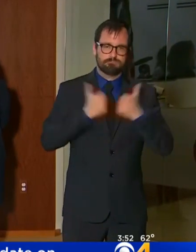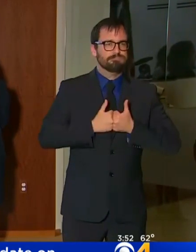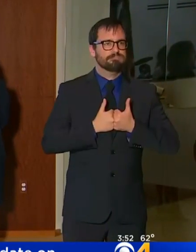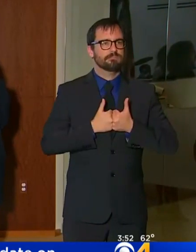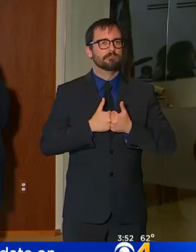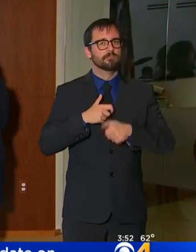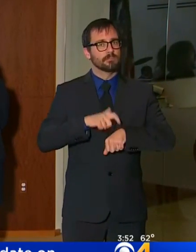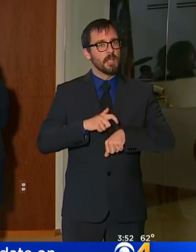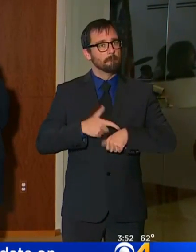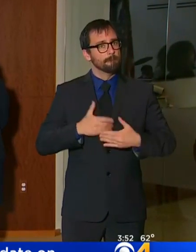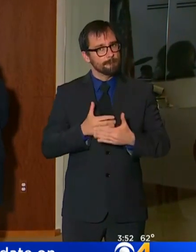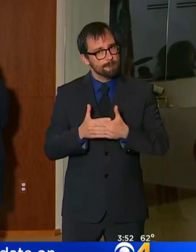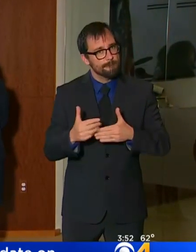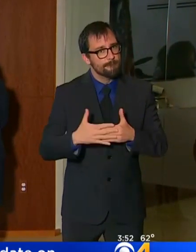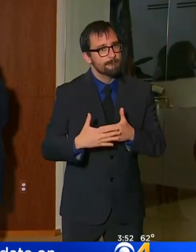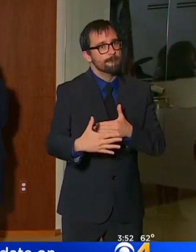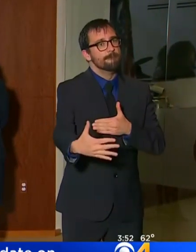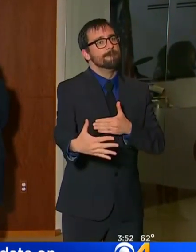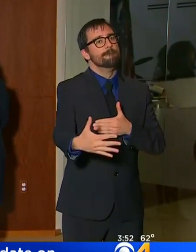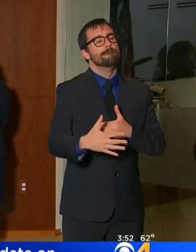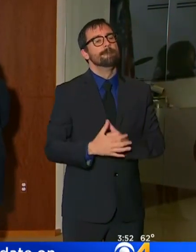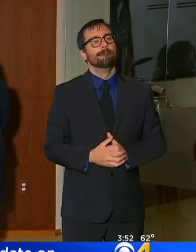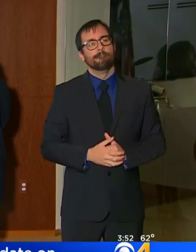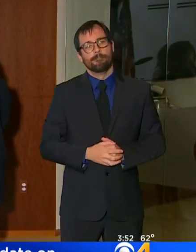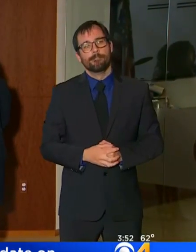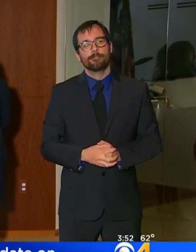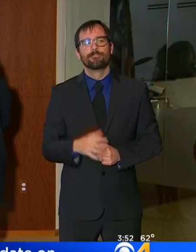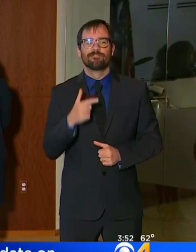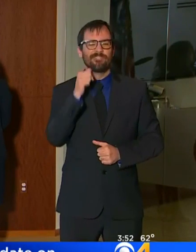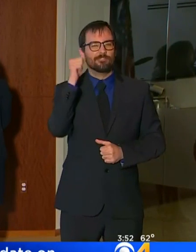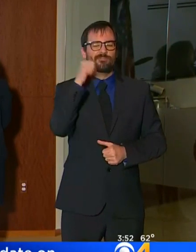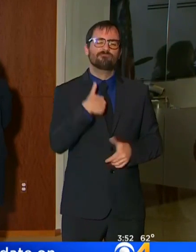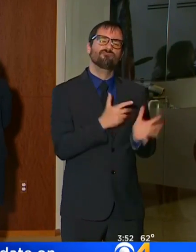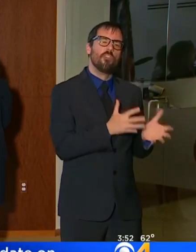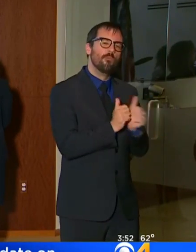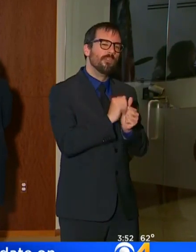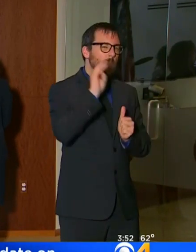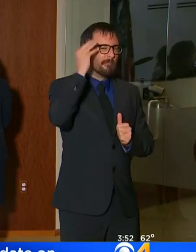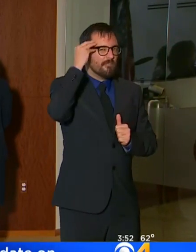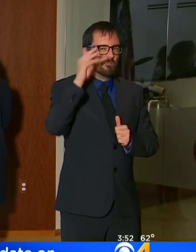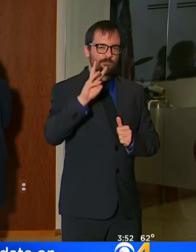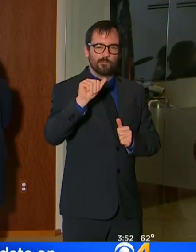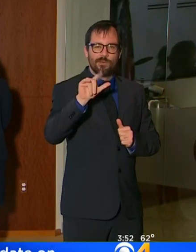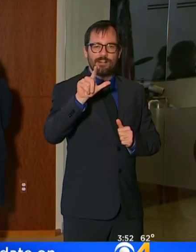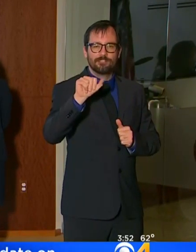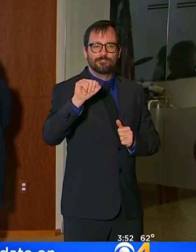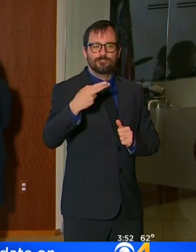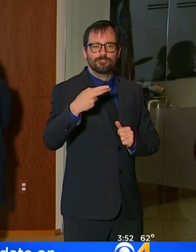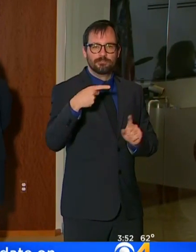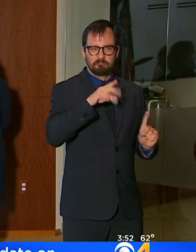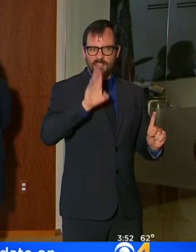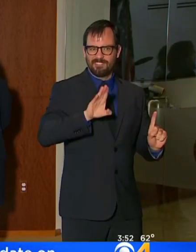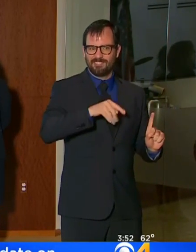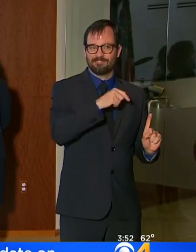SPRINGFIELD. THE PUBLIC HEALTH CRISIS CONTINUES TO BE ONE OF THE MOST CHALLENGING EVENTS THAT WE IN THE COMMONWEALTH HAVE EVER FACED. I WANT YOU TO KNOW I SPOKE MANY